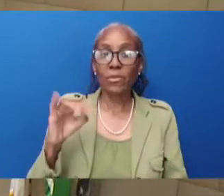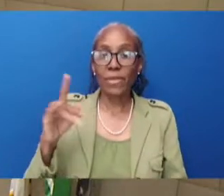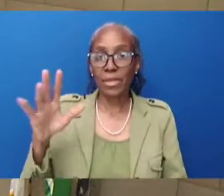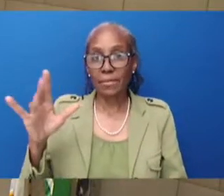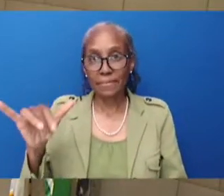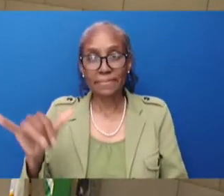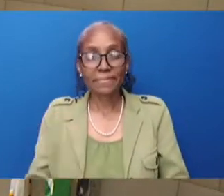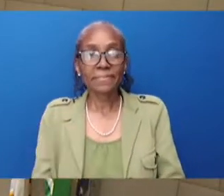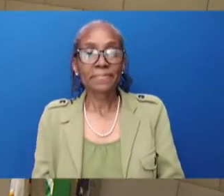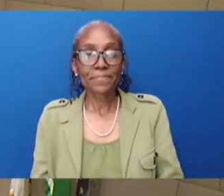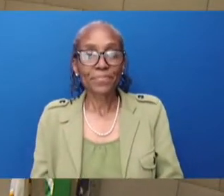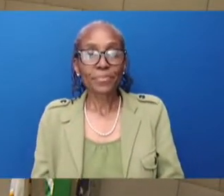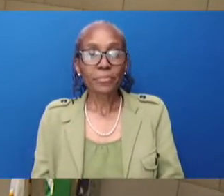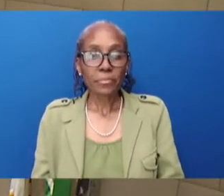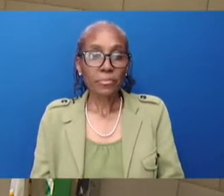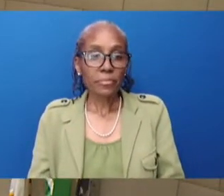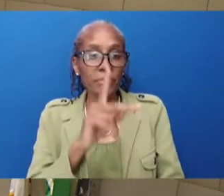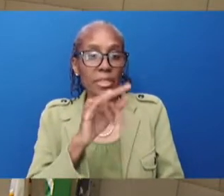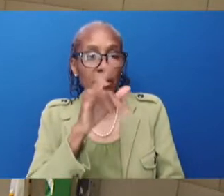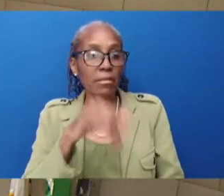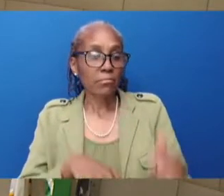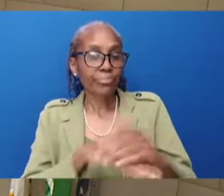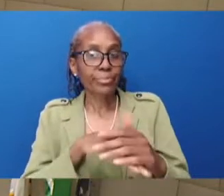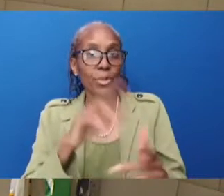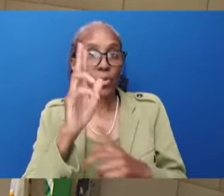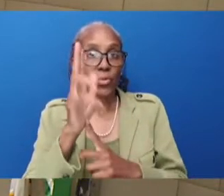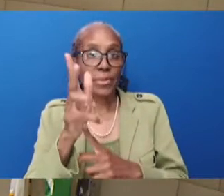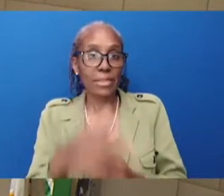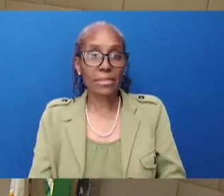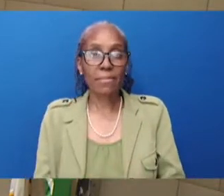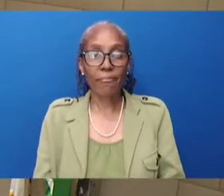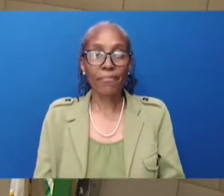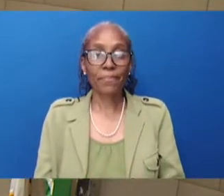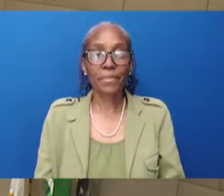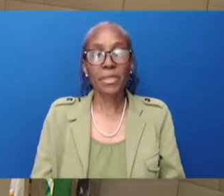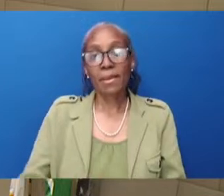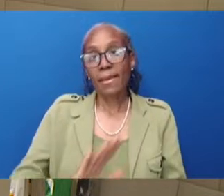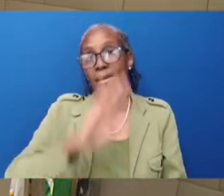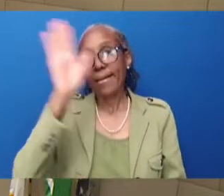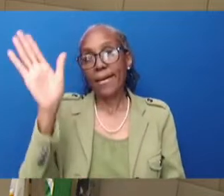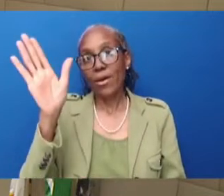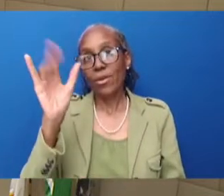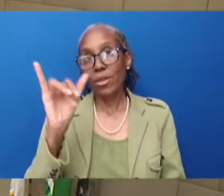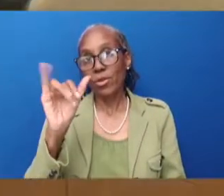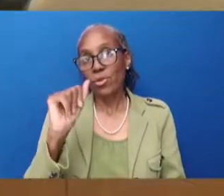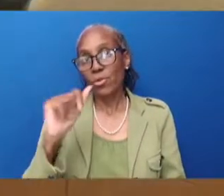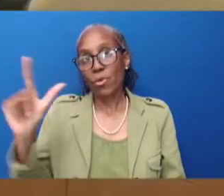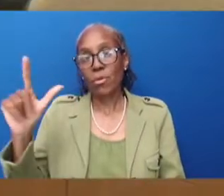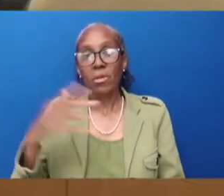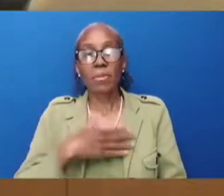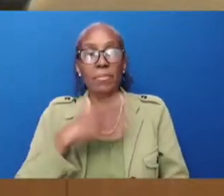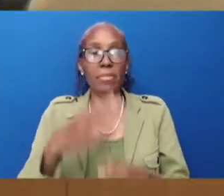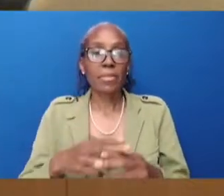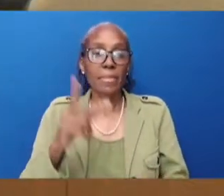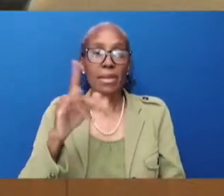OFFICE TO CLEAN UP THE AREA. THANK YOU,